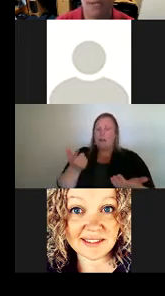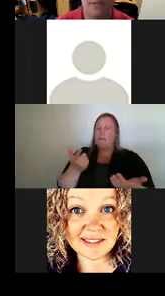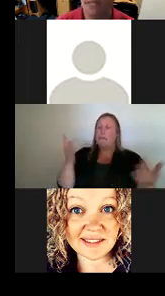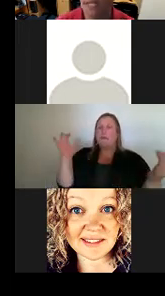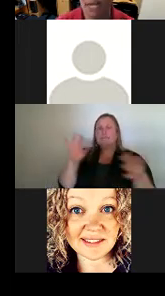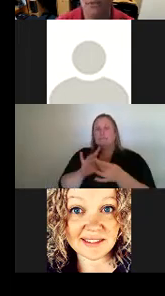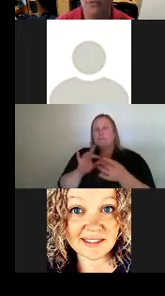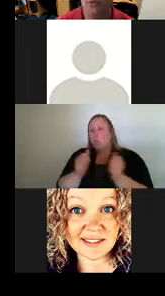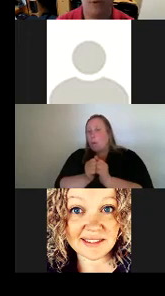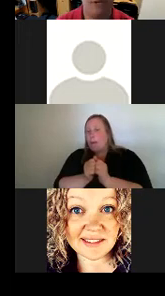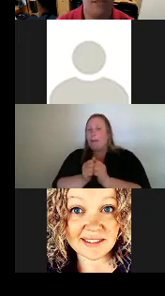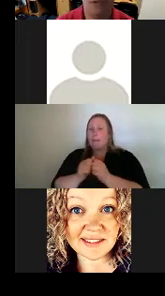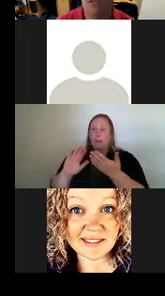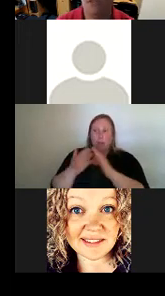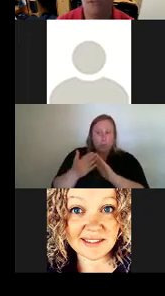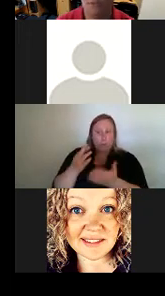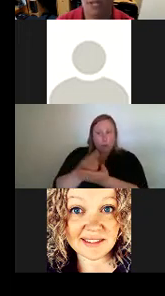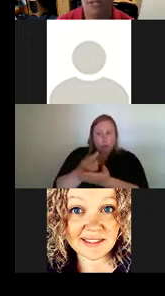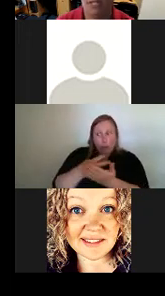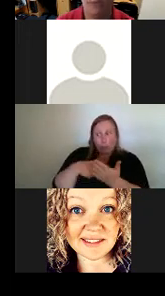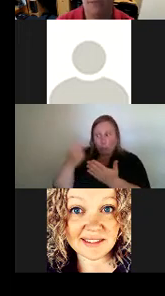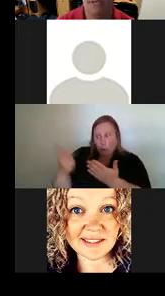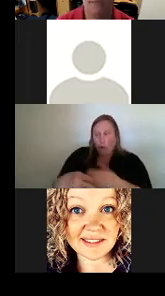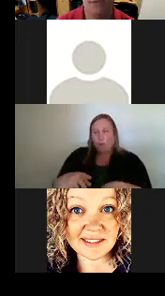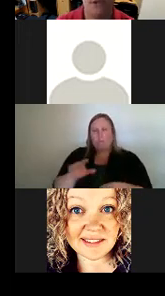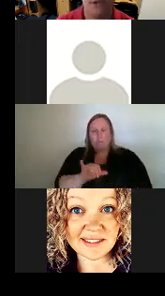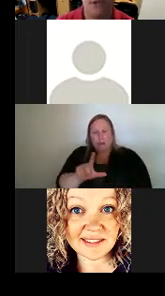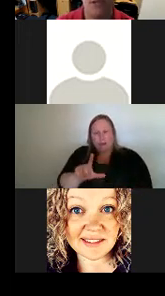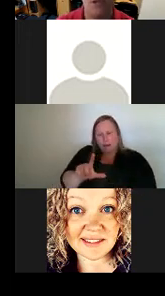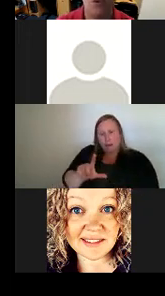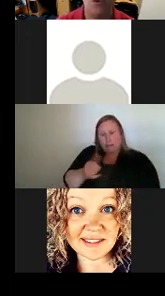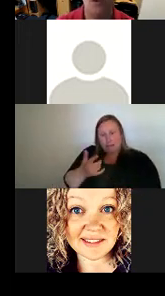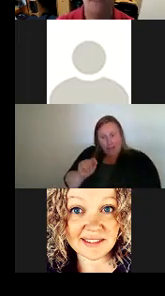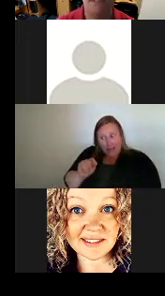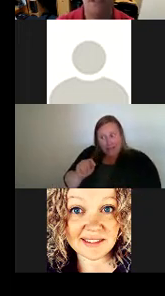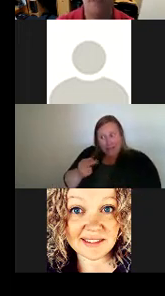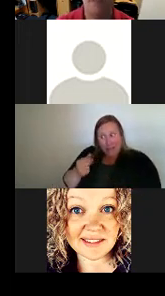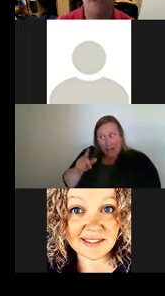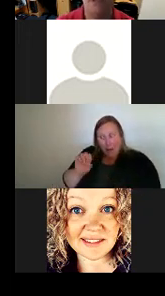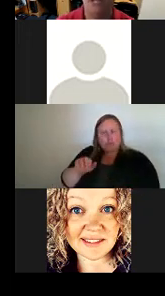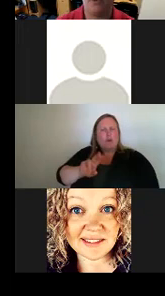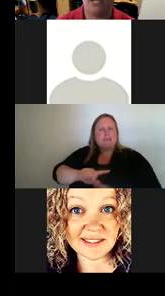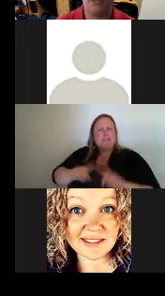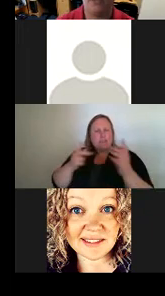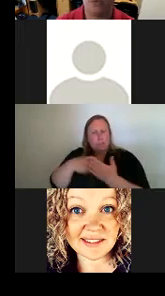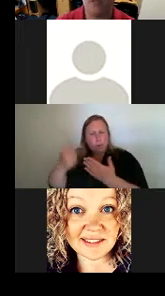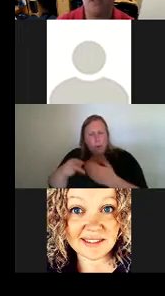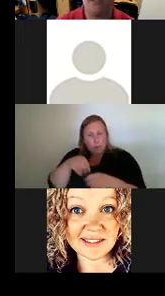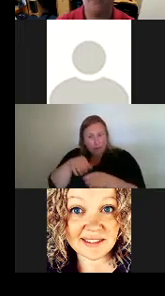LIGHTHOUSE OR IF YOU HAVE A SIMILAR AGENCY WITH A DIFFERENT NAME IN YOUR AREA OR A STUDENT IN PRE-K-12 MAKING